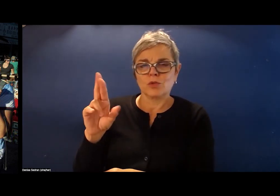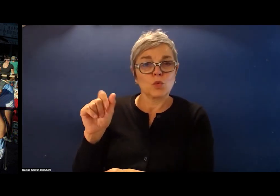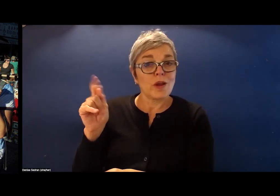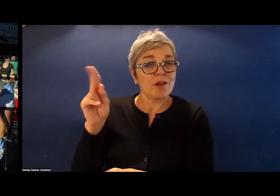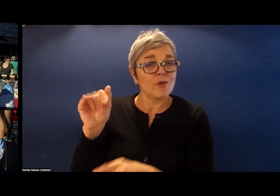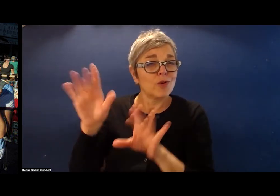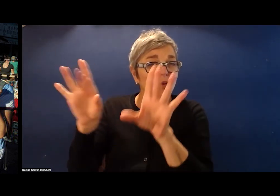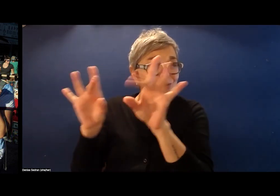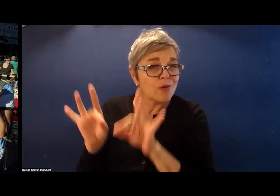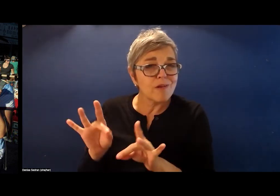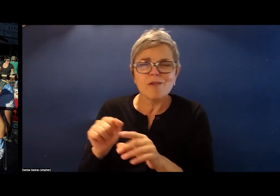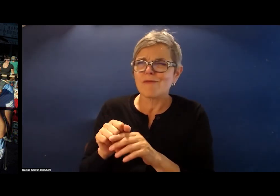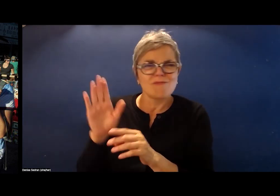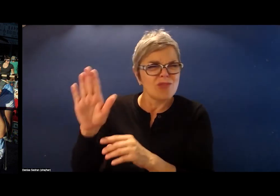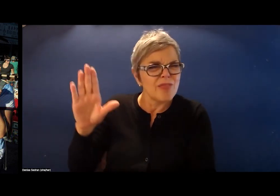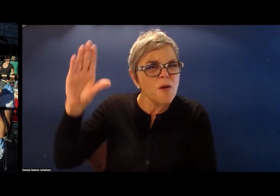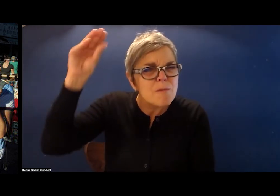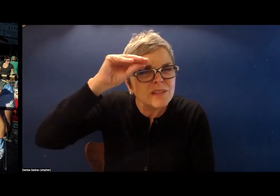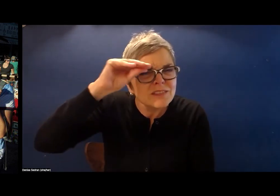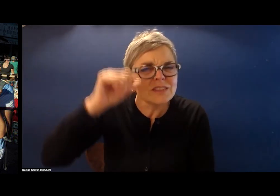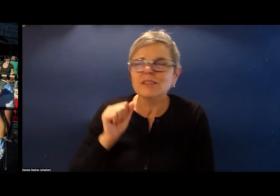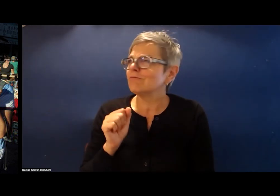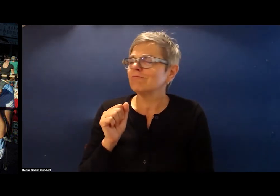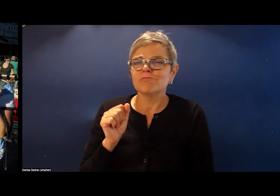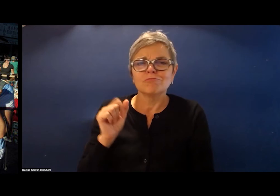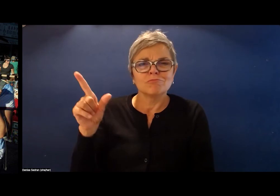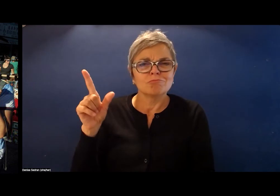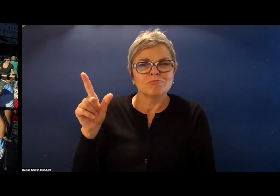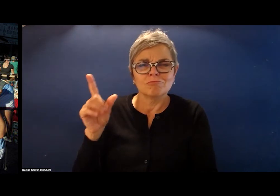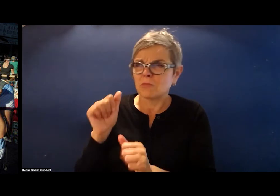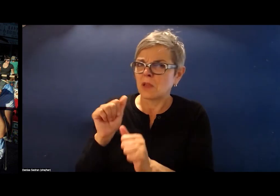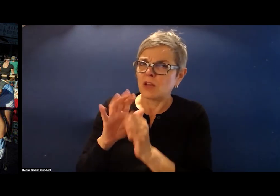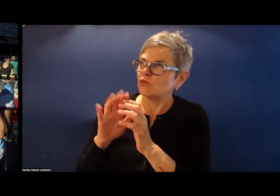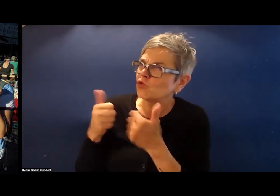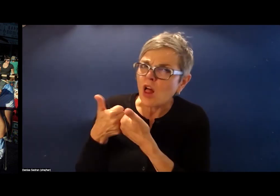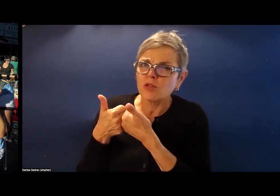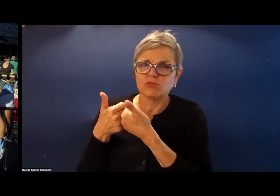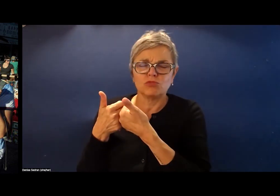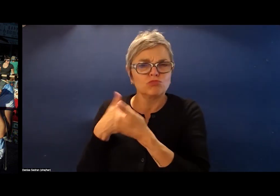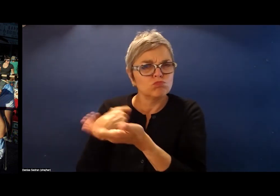They were really sort of the ideal art engagers to me. Chase: I couldn't agree more, I couldn't agree more.